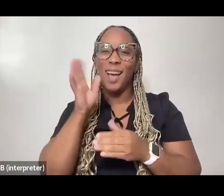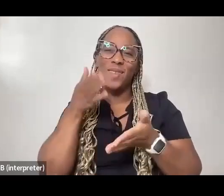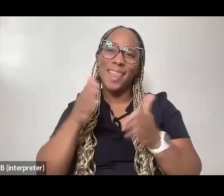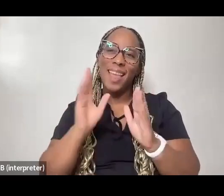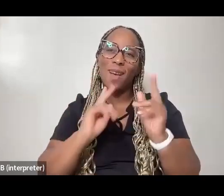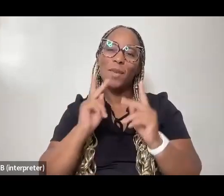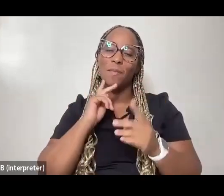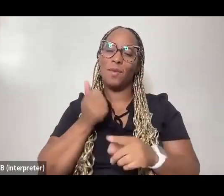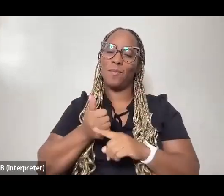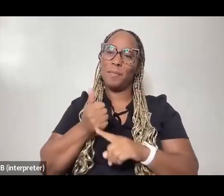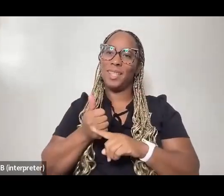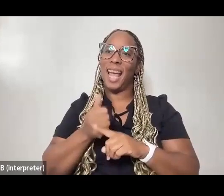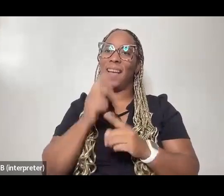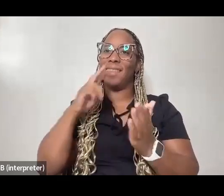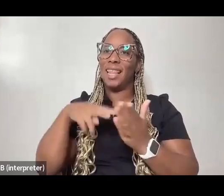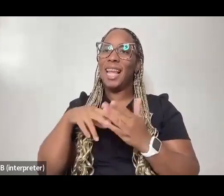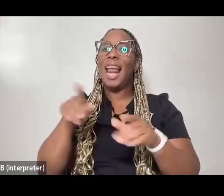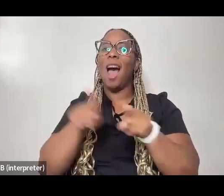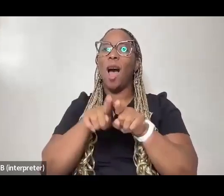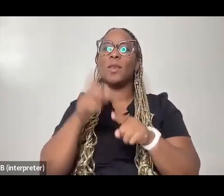locally as well as on your screen.